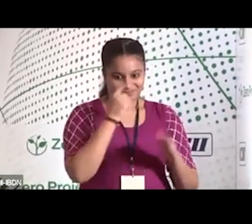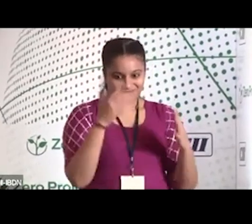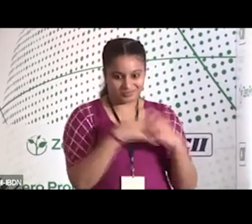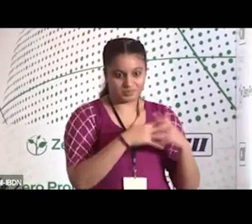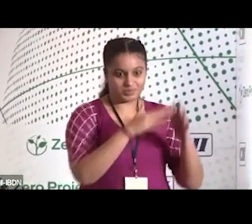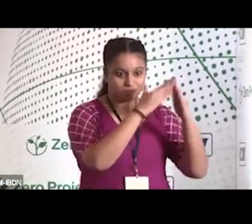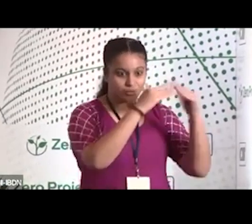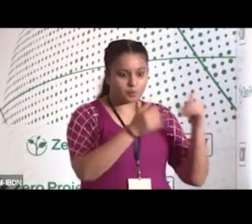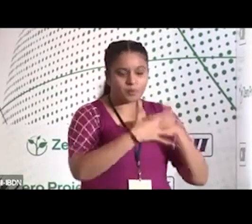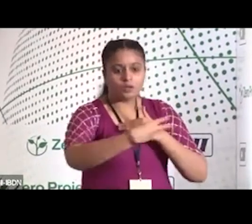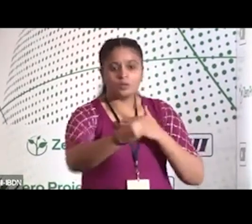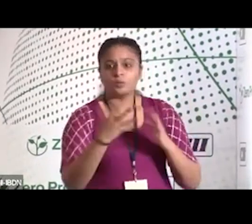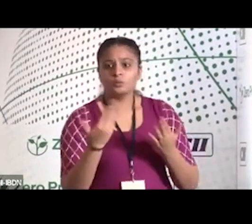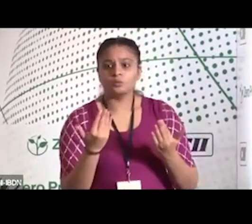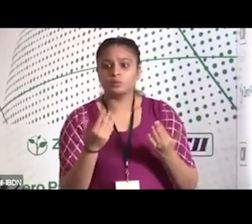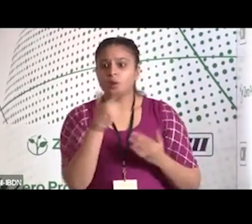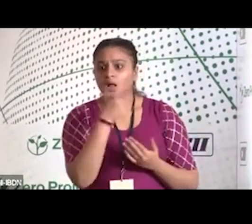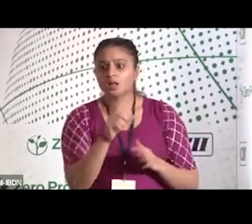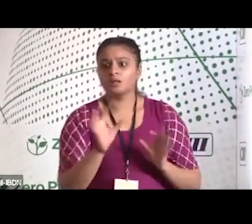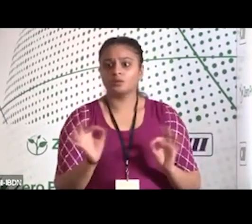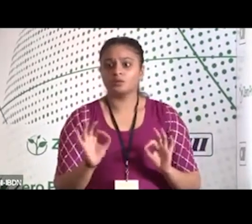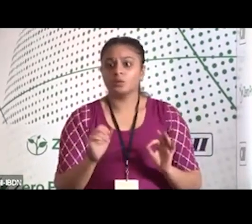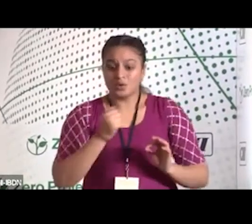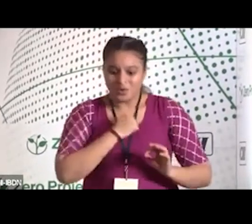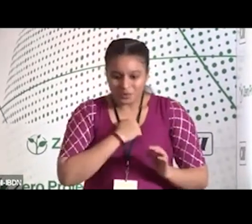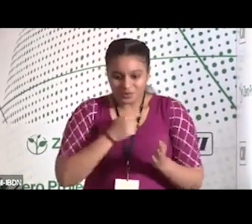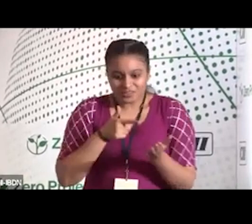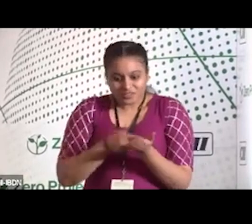But I do get movie going on just training to let their going.